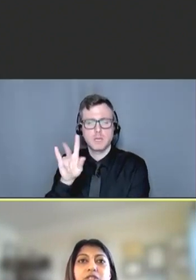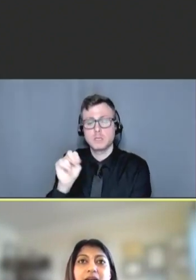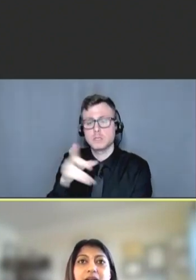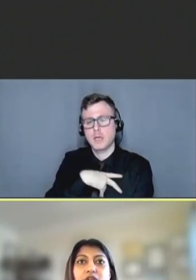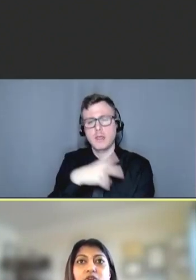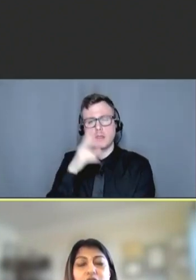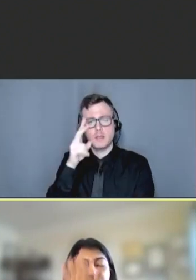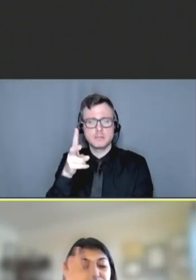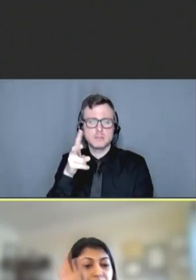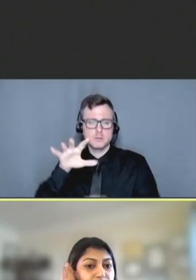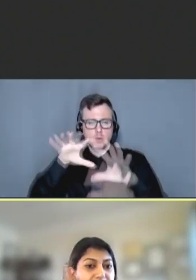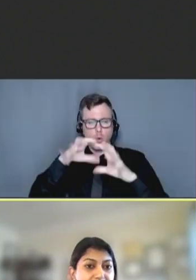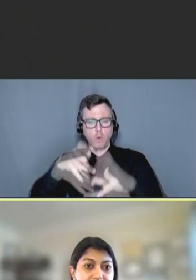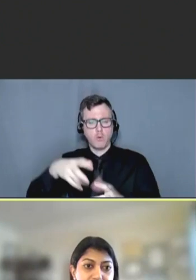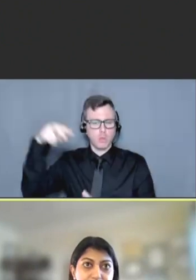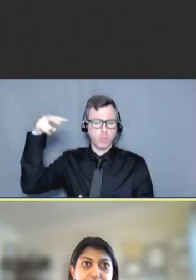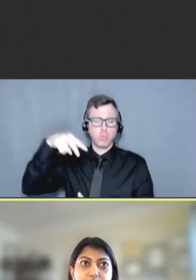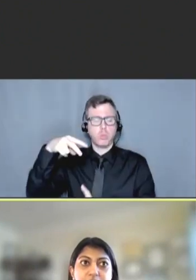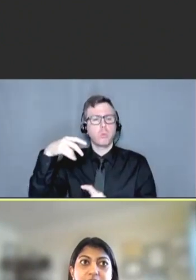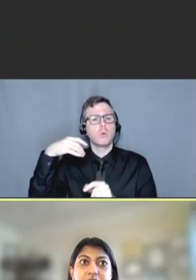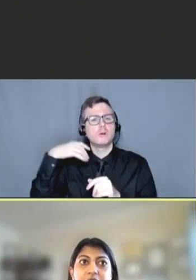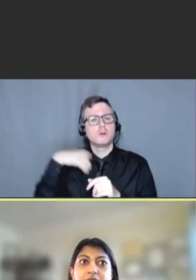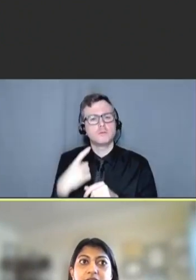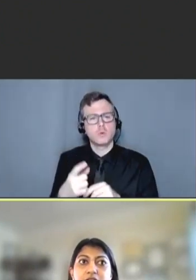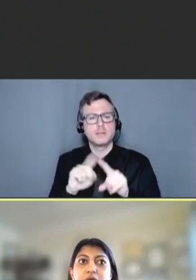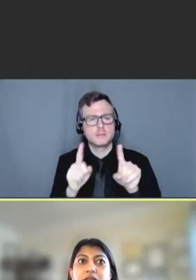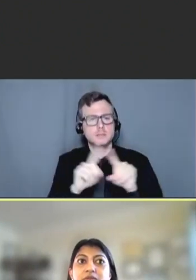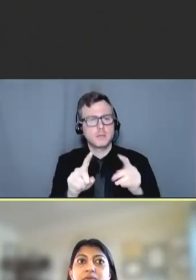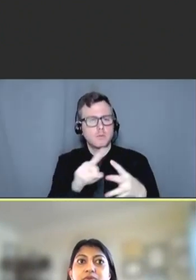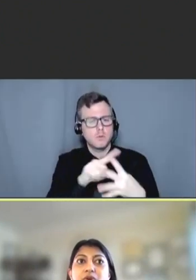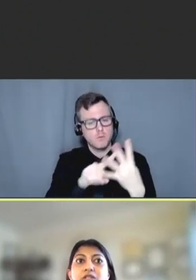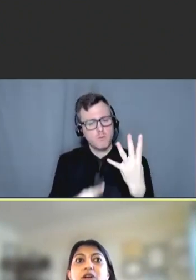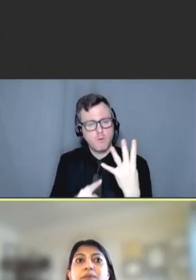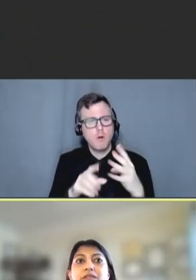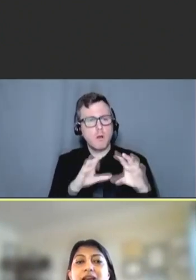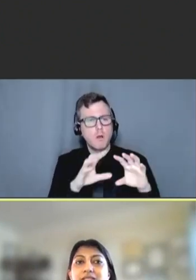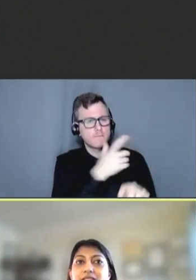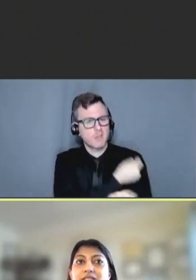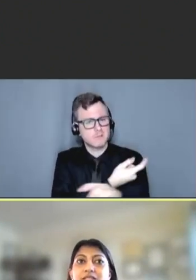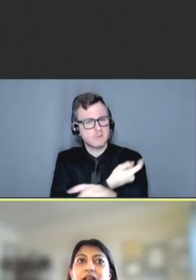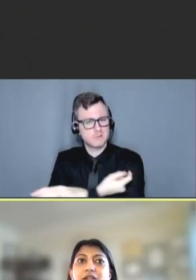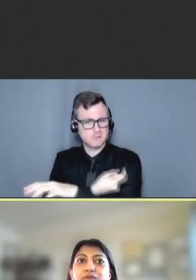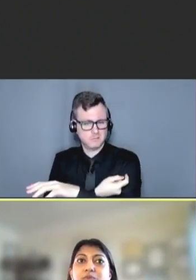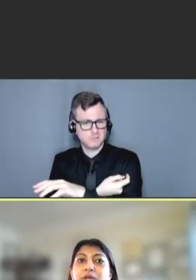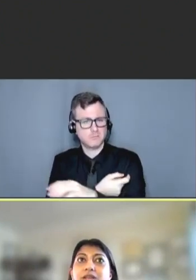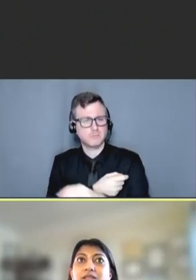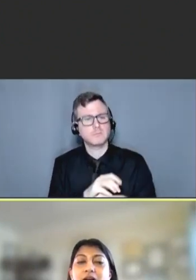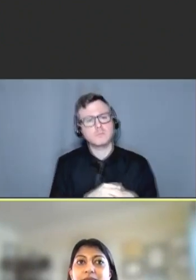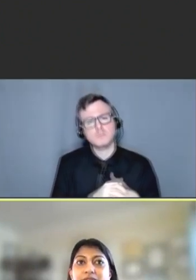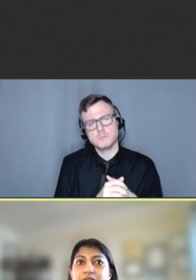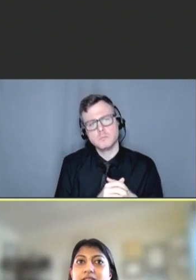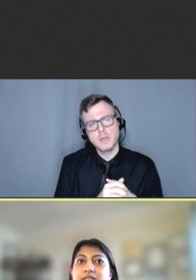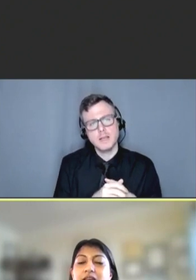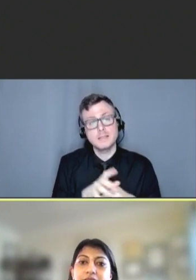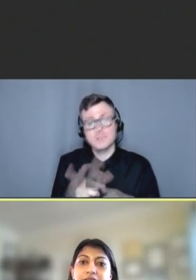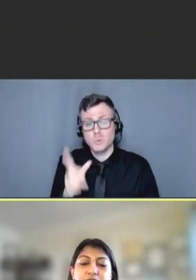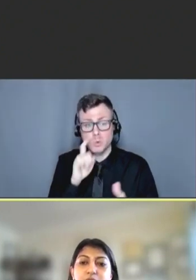at across the four vaccines of interest. So, even before I talk about the vaccines itself, what is obvious and that's really